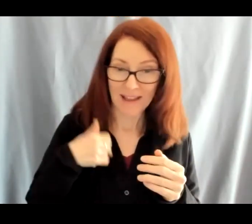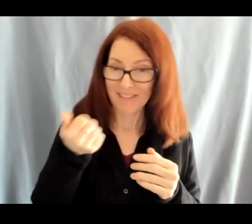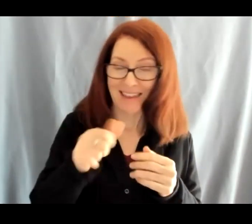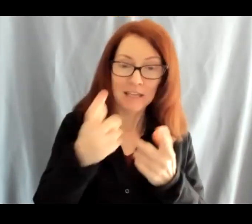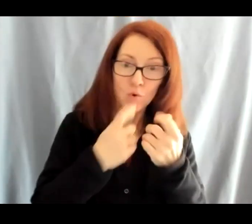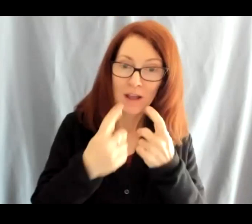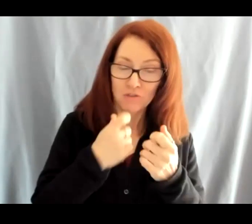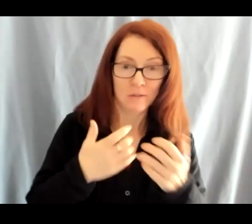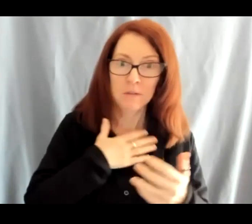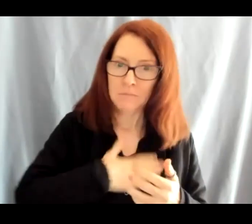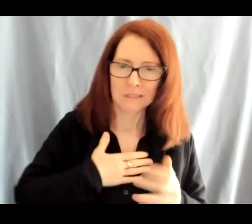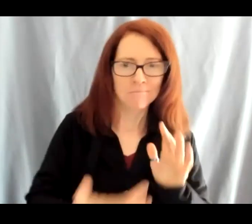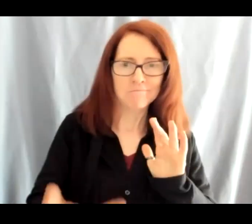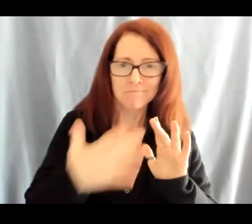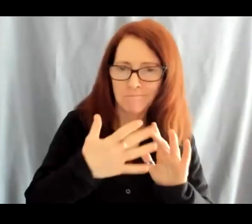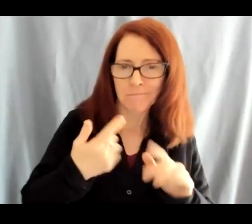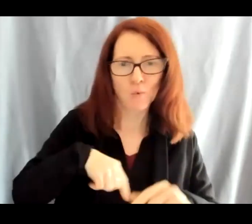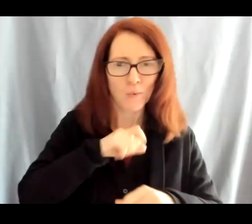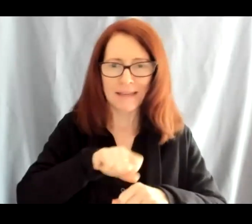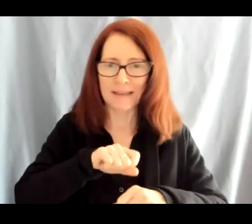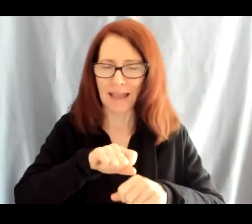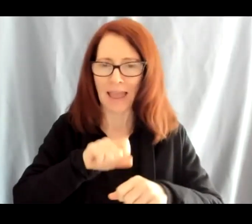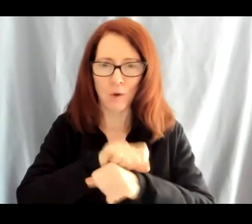with your agency council because I think this is